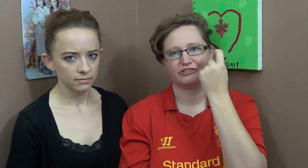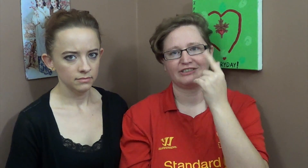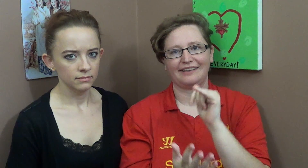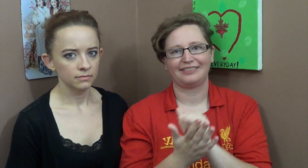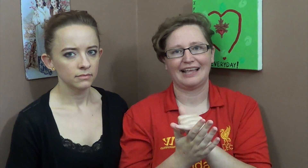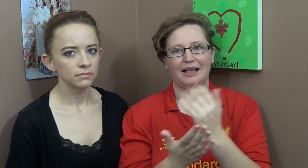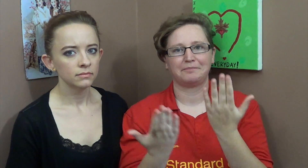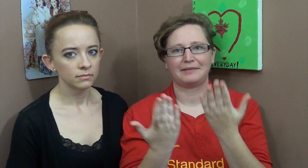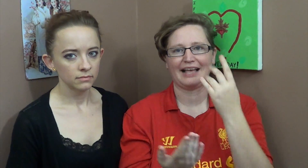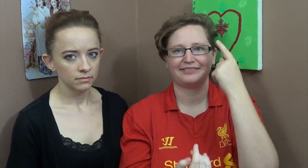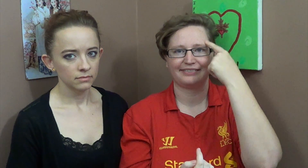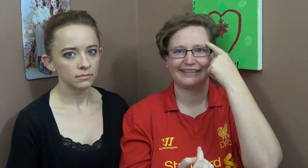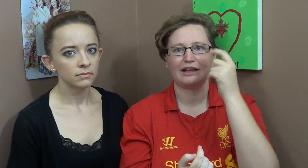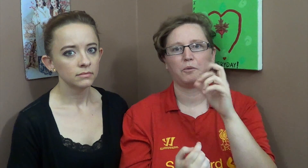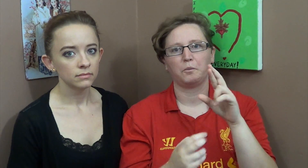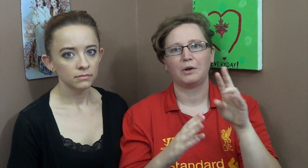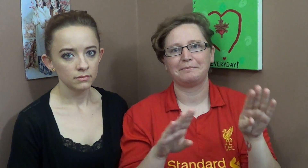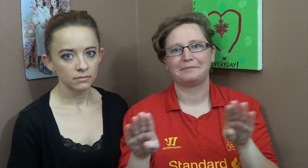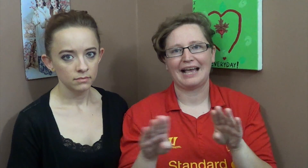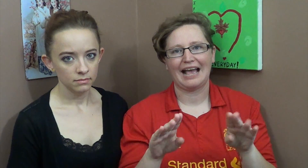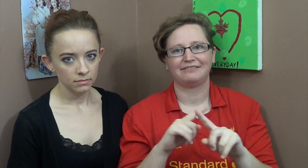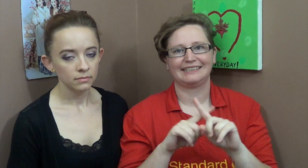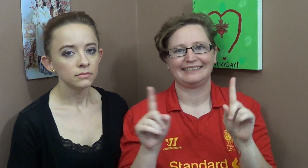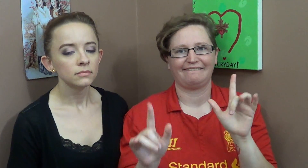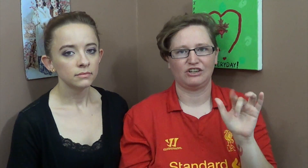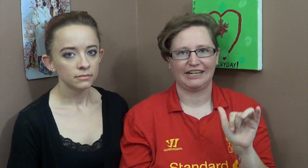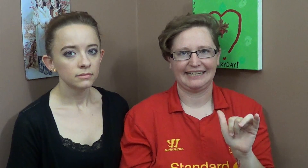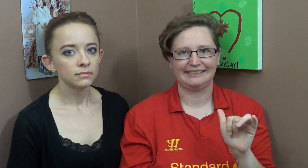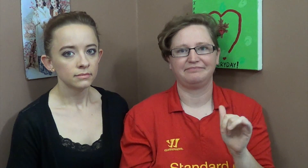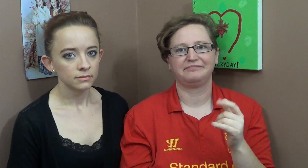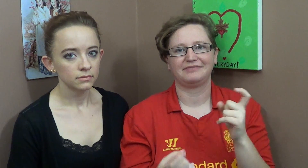and understand that maybe they think or behave differently